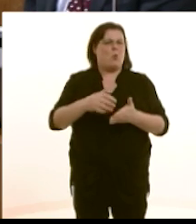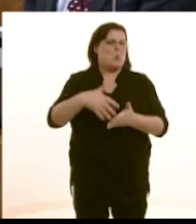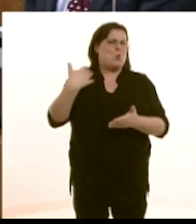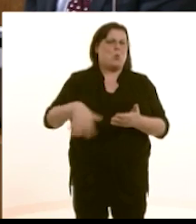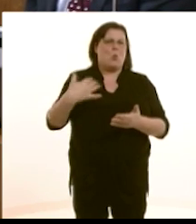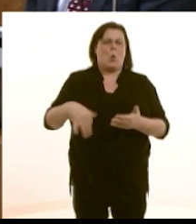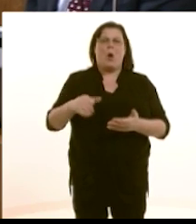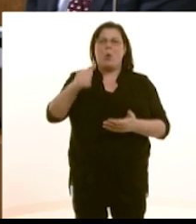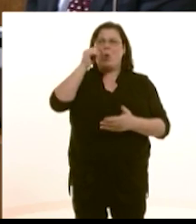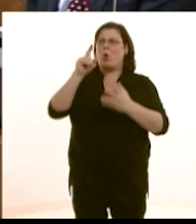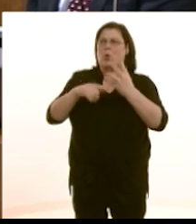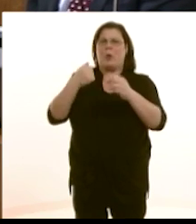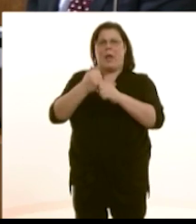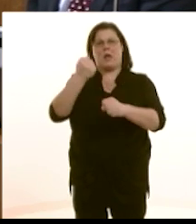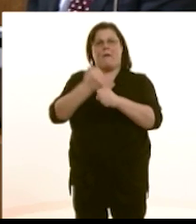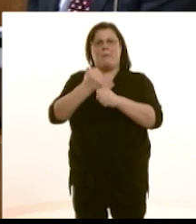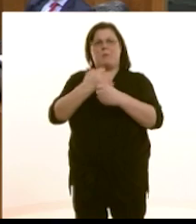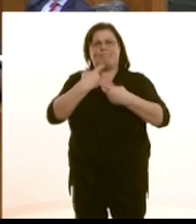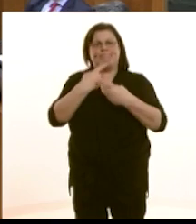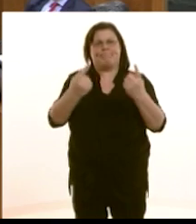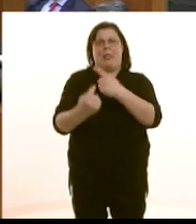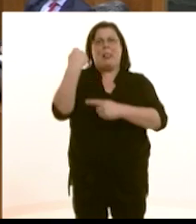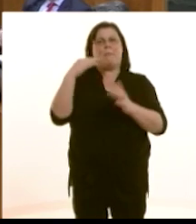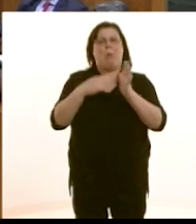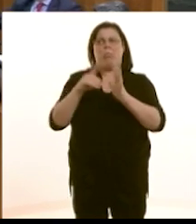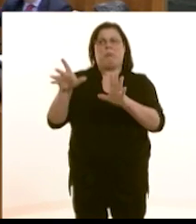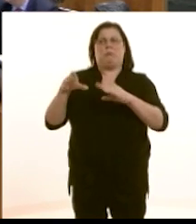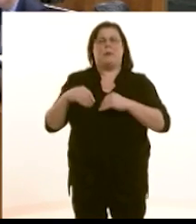that they made last month. Carwyn Jones: We accept that business rates